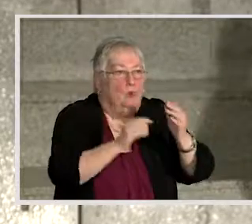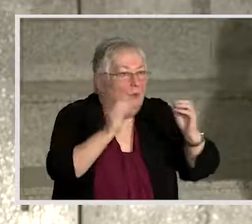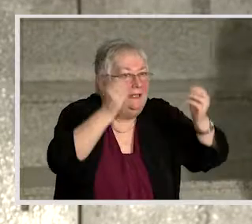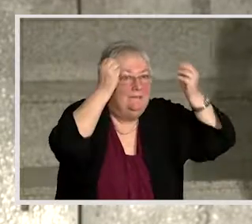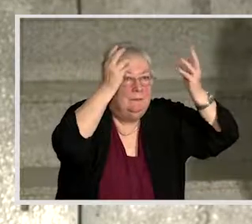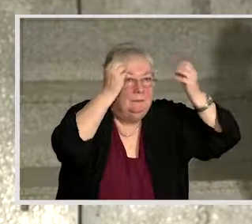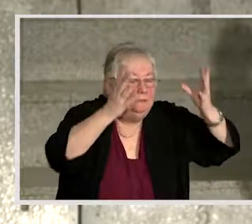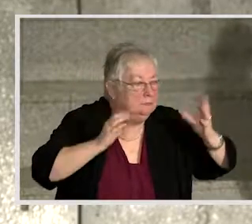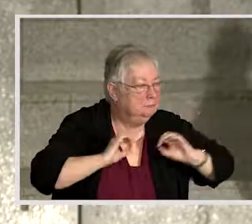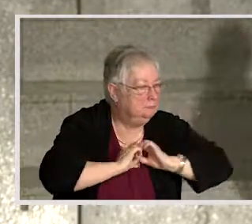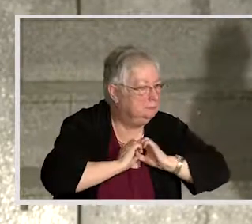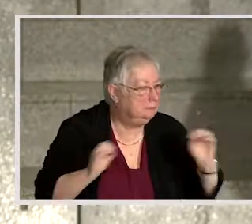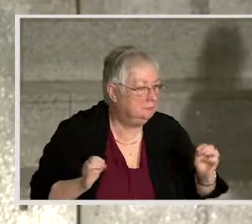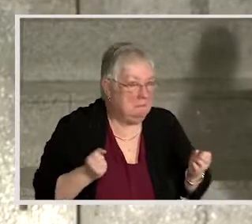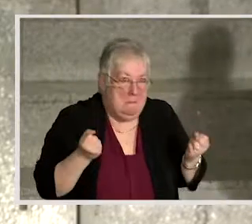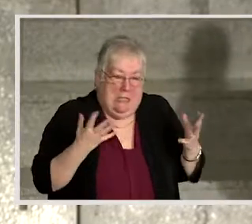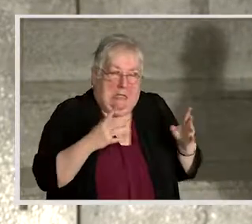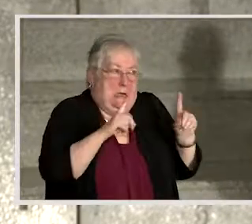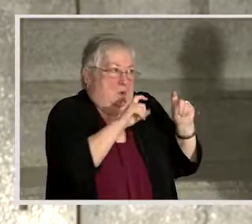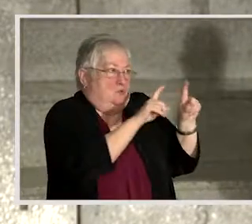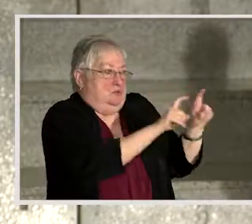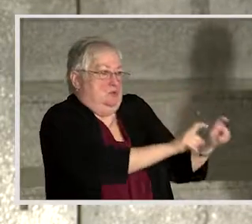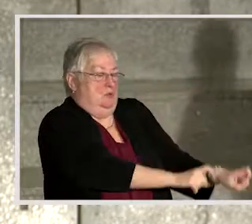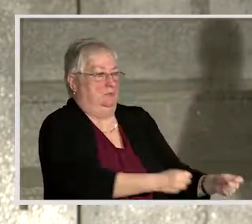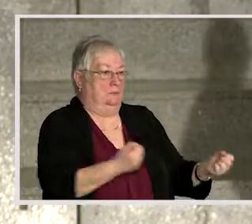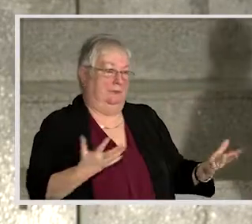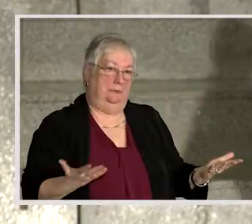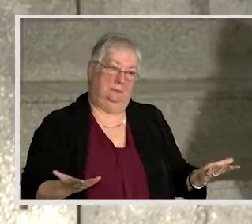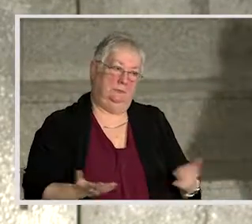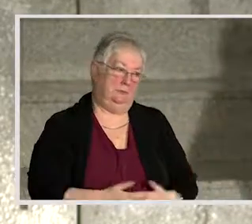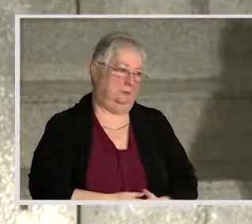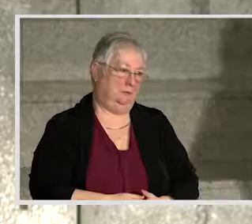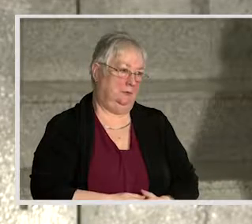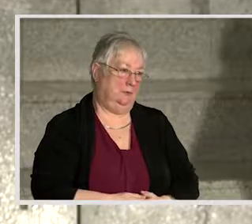CLEAR ON THIS POINT. THE DISTRICT'S CORE VALUES WERE